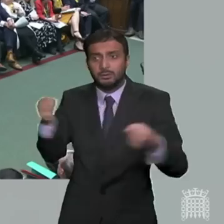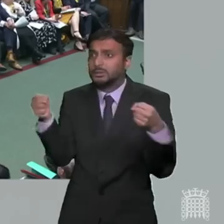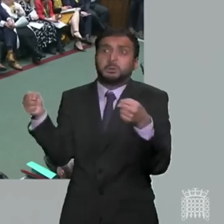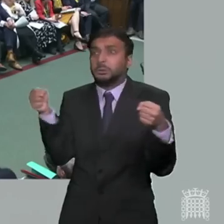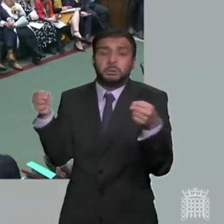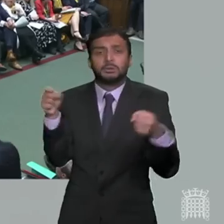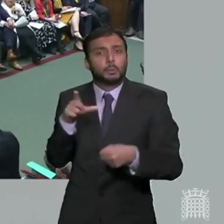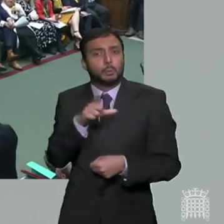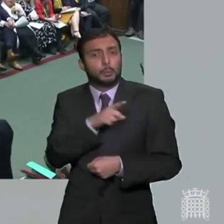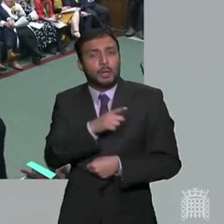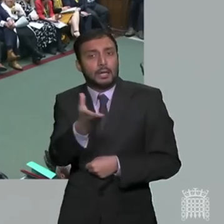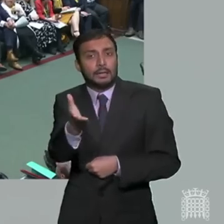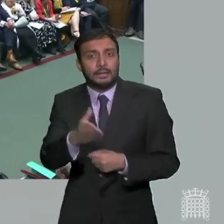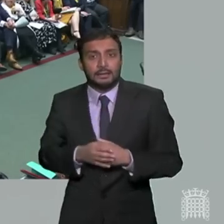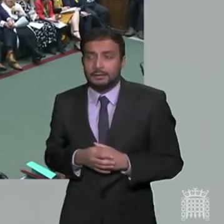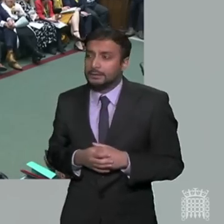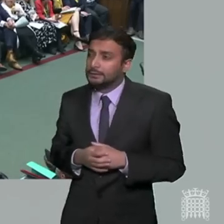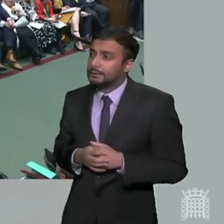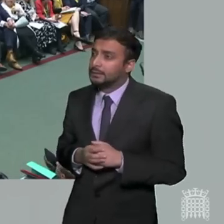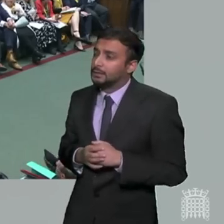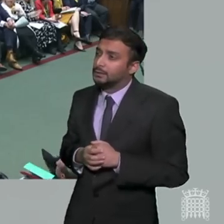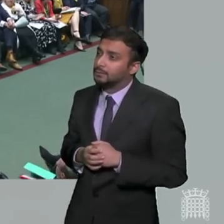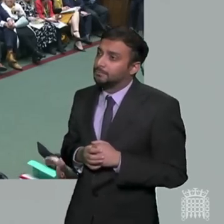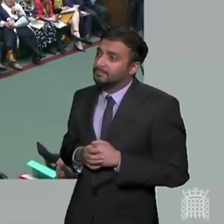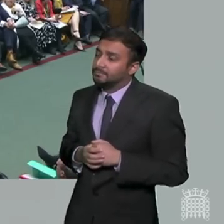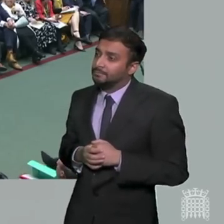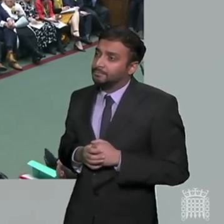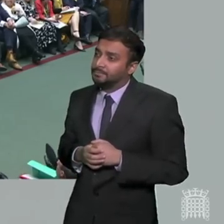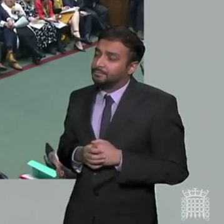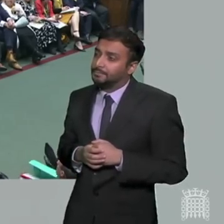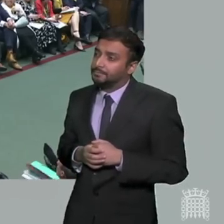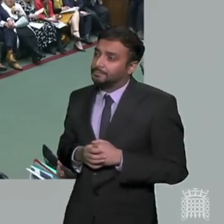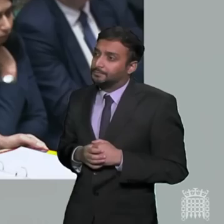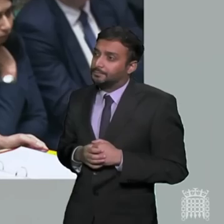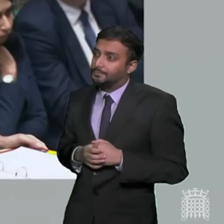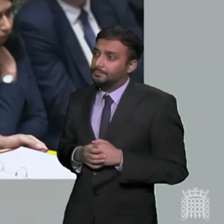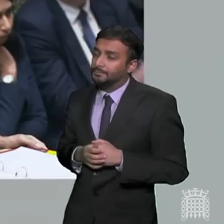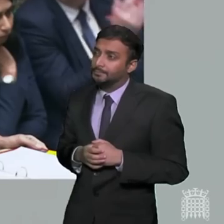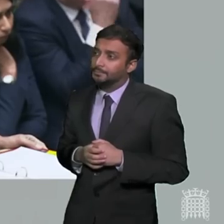The Prime Minister Again, we respect the decision of the Court